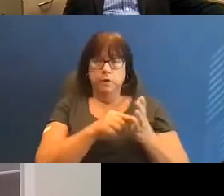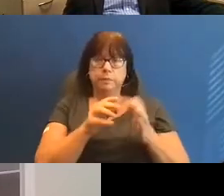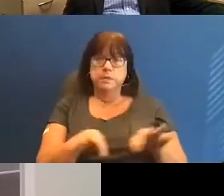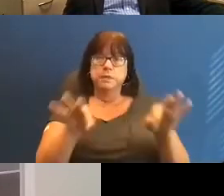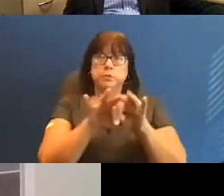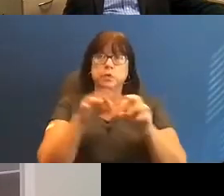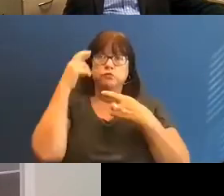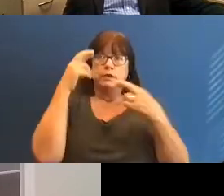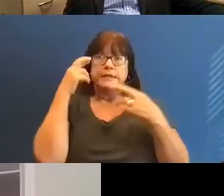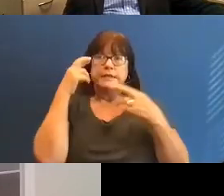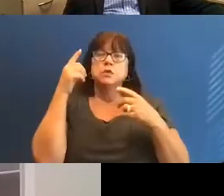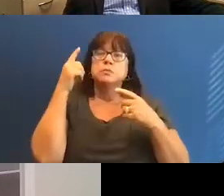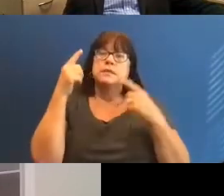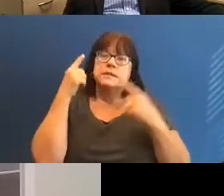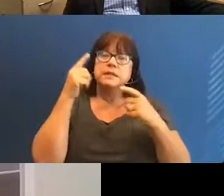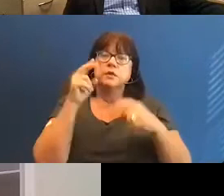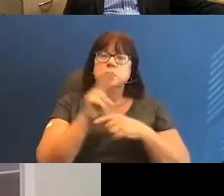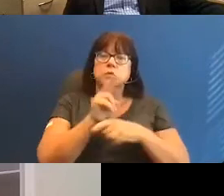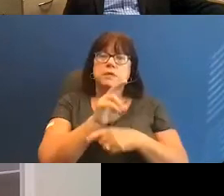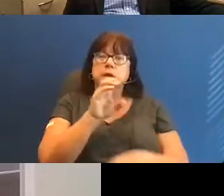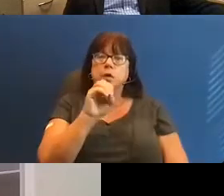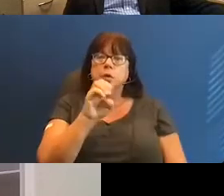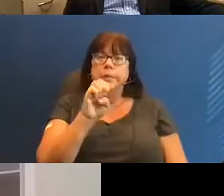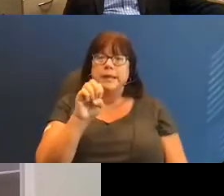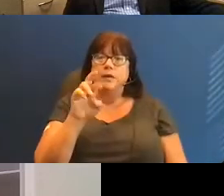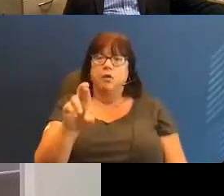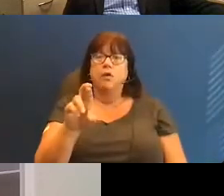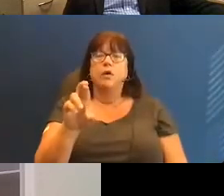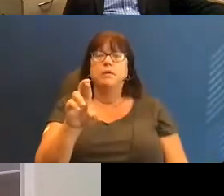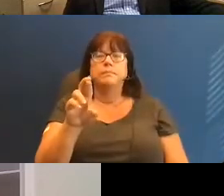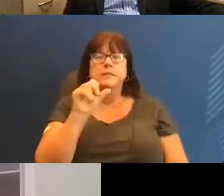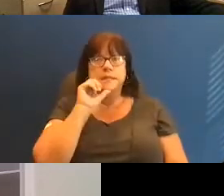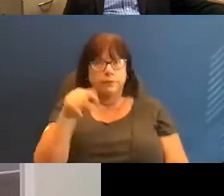using OER, but it's not the only one since studies have also shown that student outcomes in courses